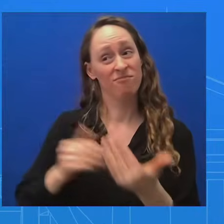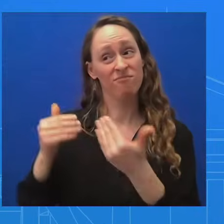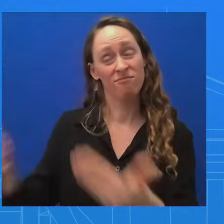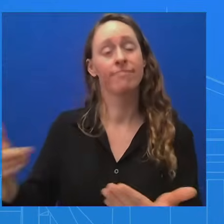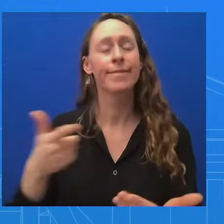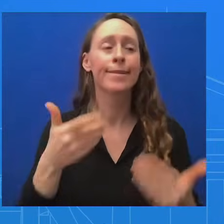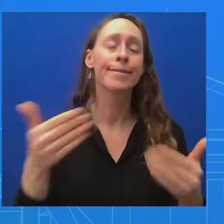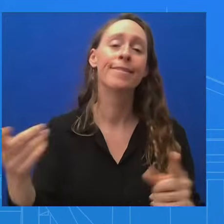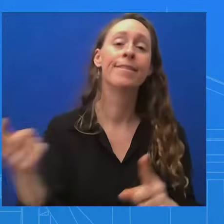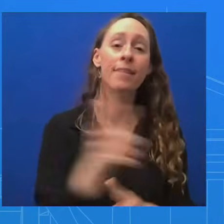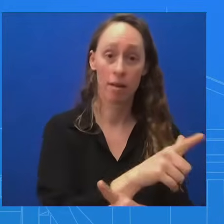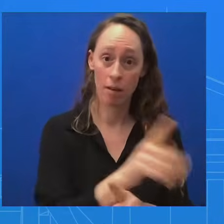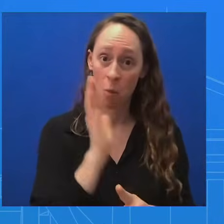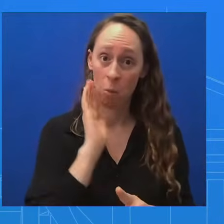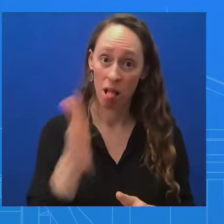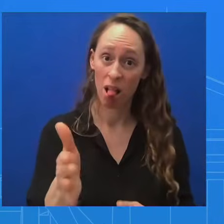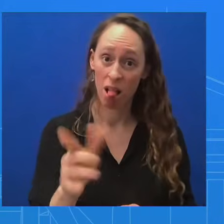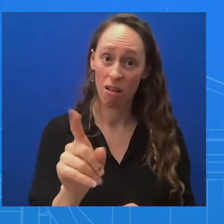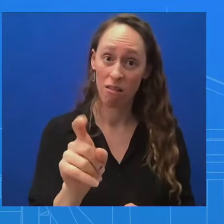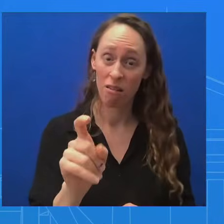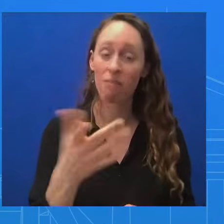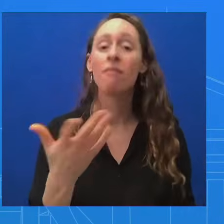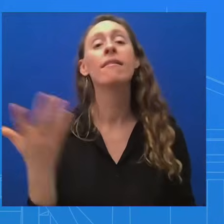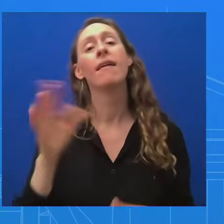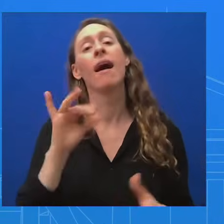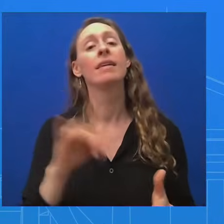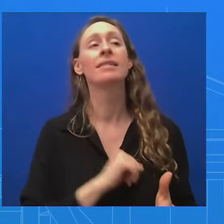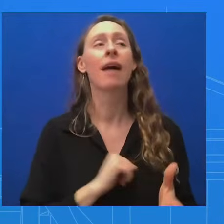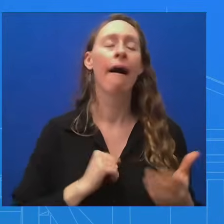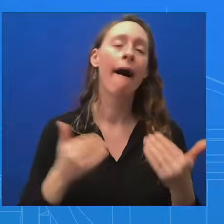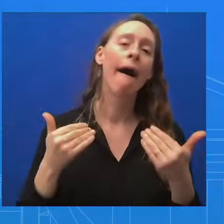has he gotten any kind of assurances that the House would take that on? Ms. Jean-Pierre: So, I will say,